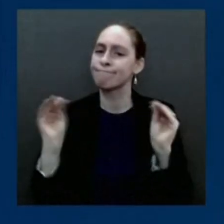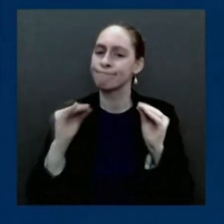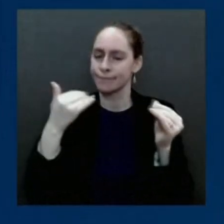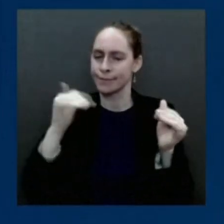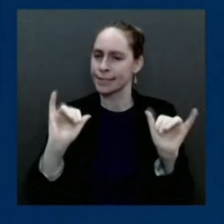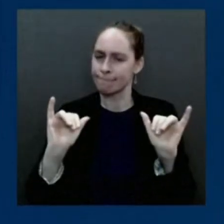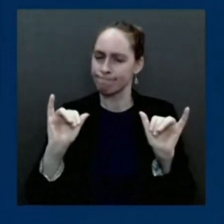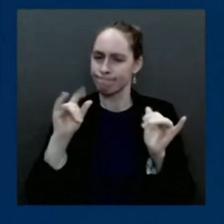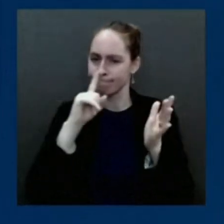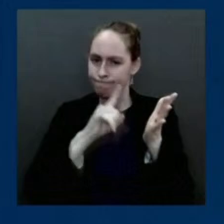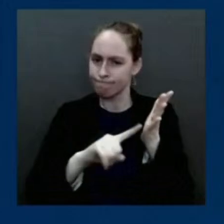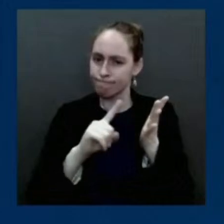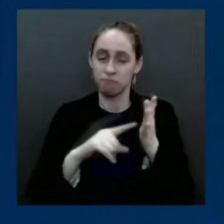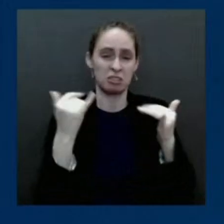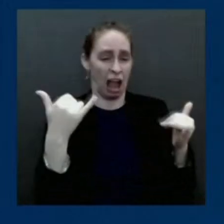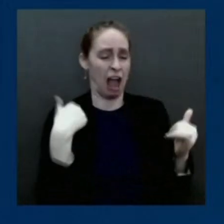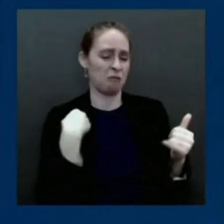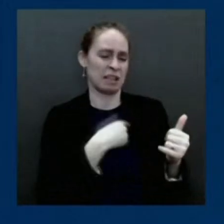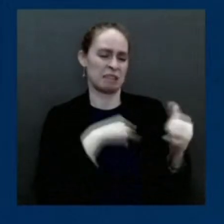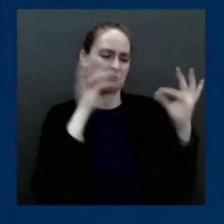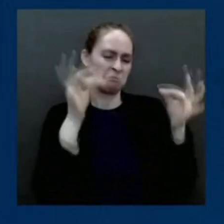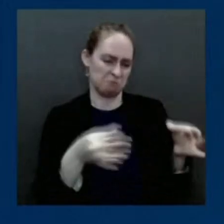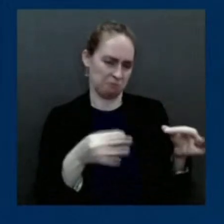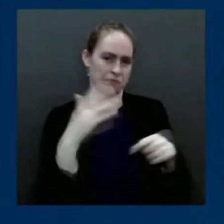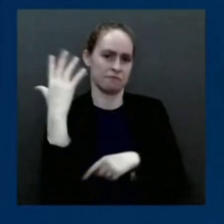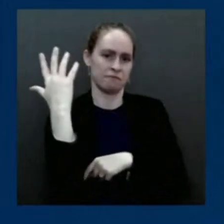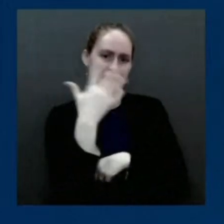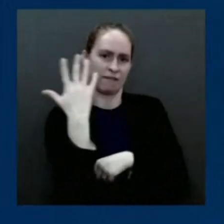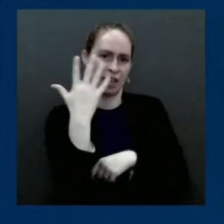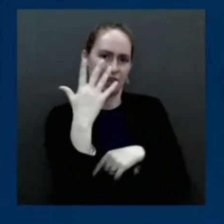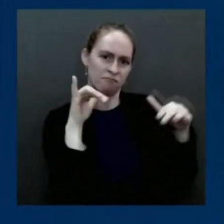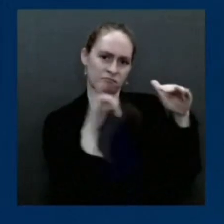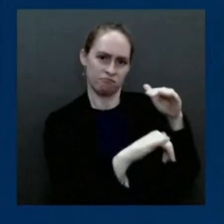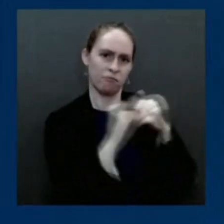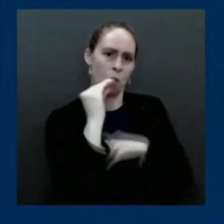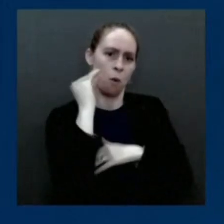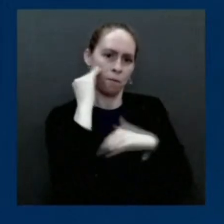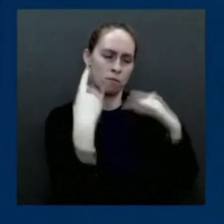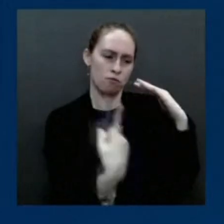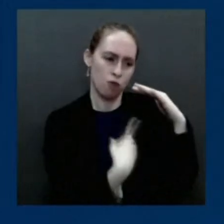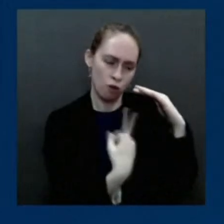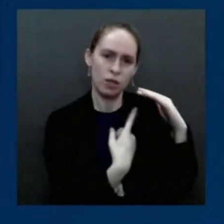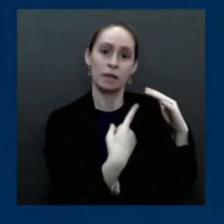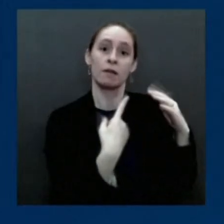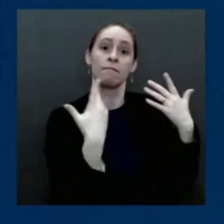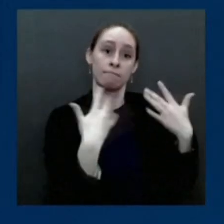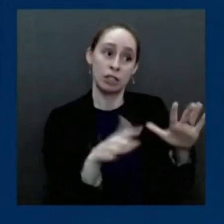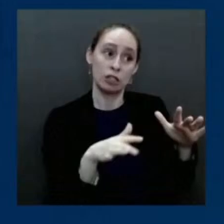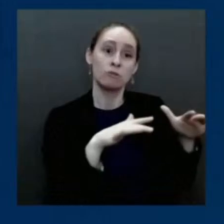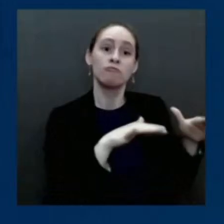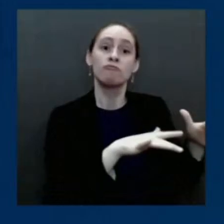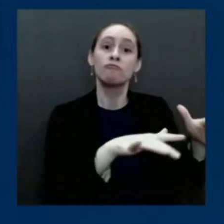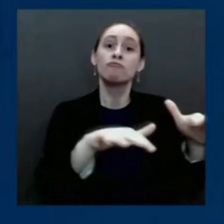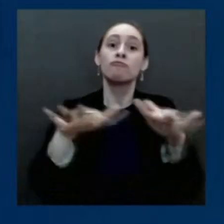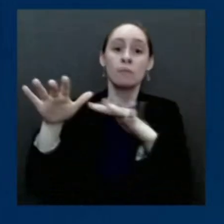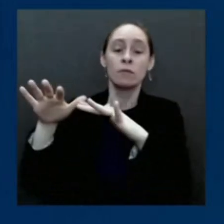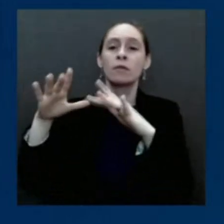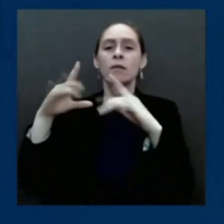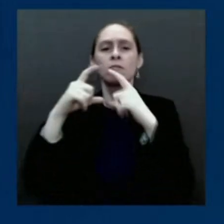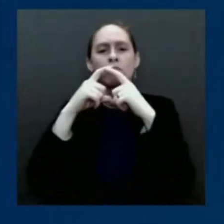VIRUS AND THAT MASKING FURTHER REDUCES THAT RISK AND THIS IS WHY PEOPLE NEED TO MASK FOR FIVE DAYS AFTER THEIR FIVE DAYS